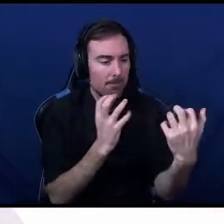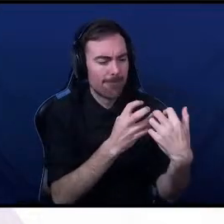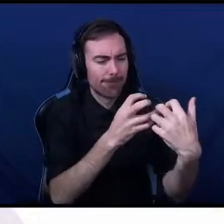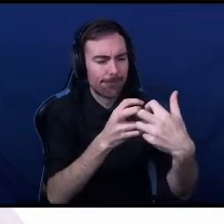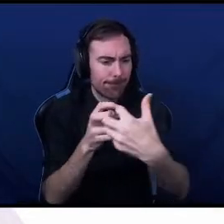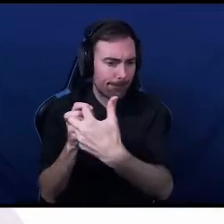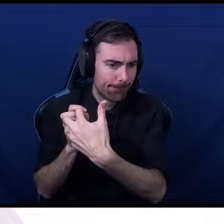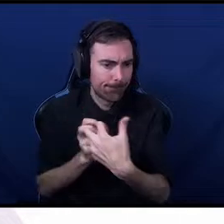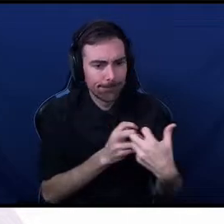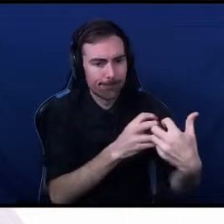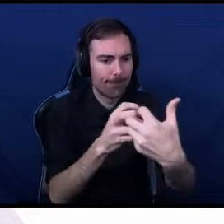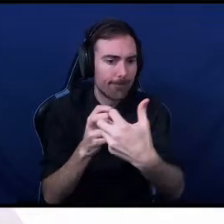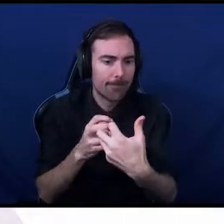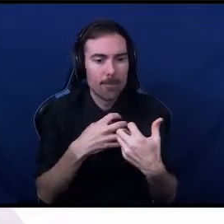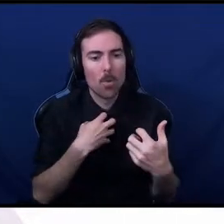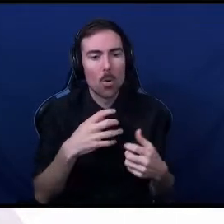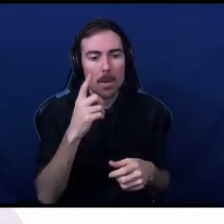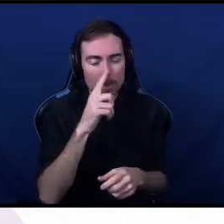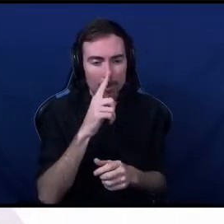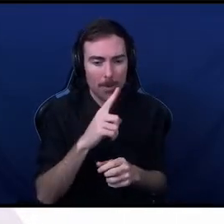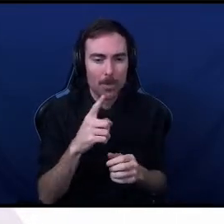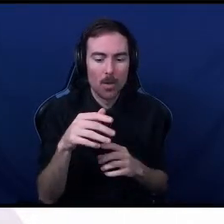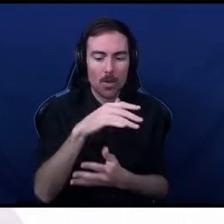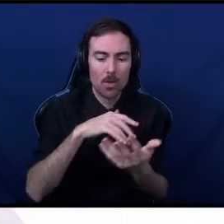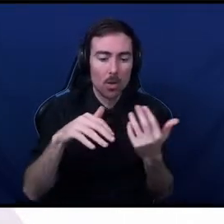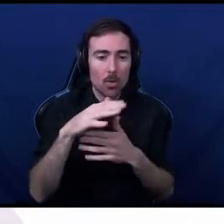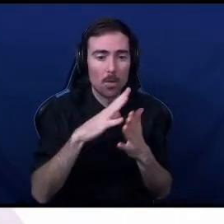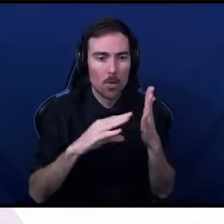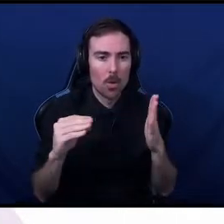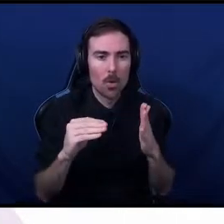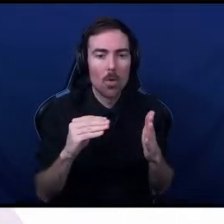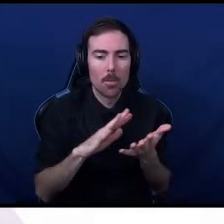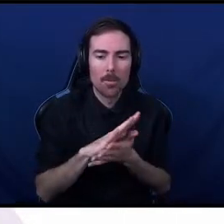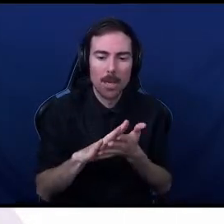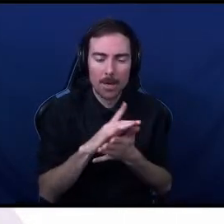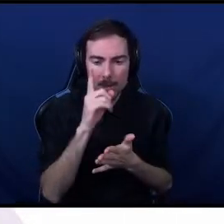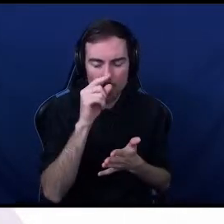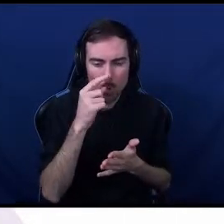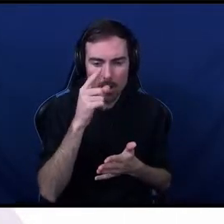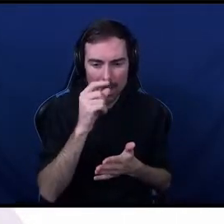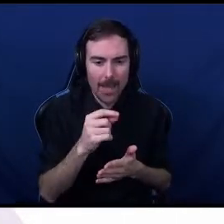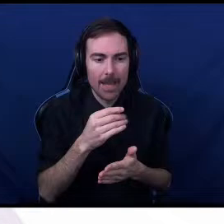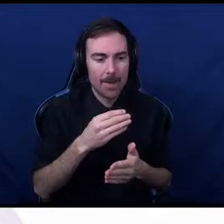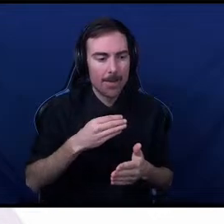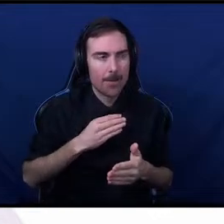really allows us to people to empathise because I think the biggest barrier is not not understanding and not knowing